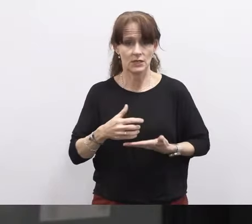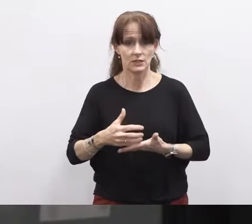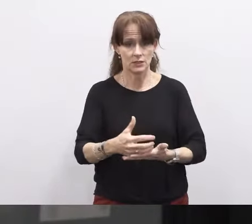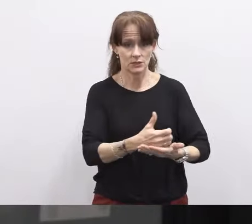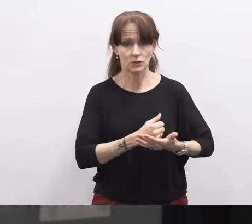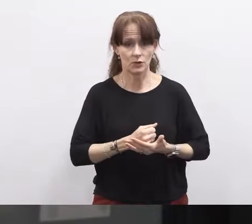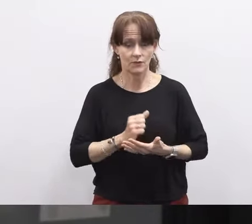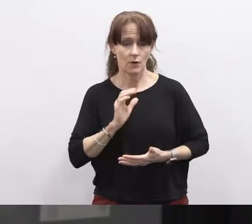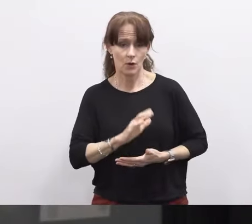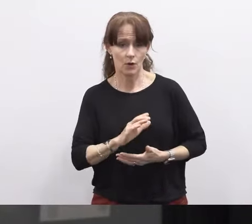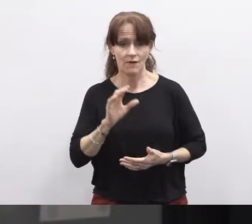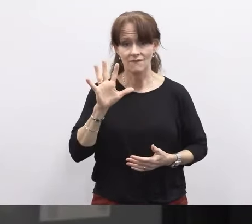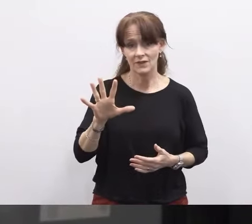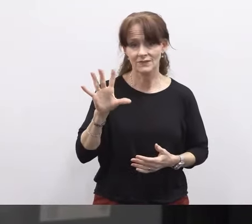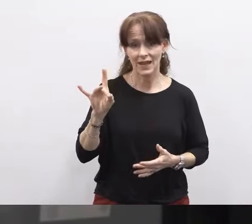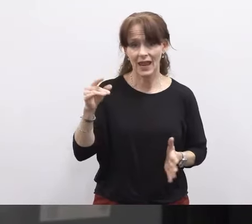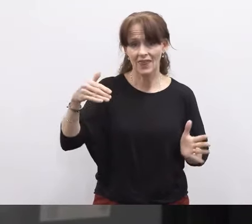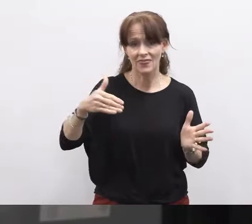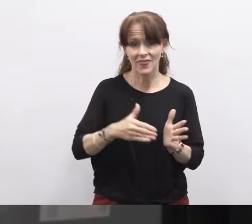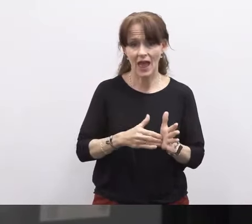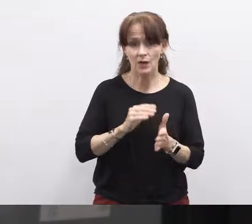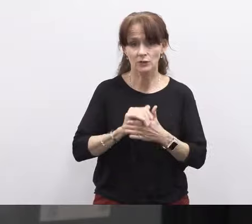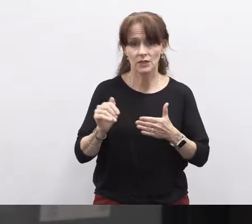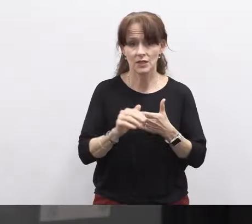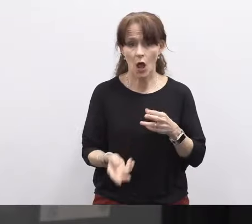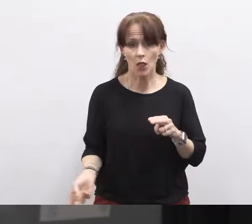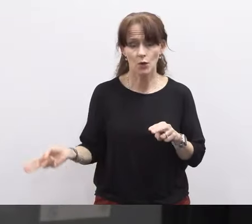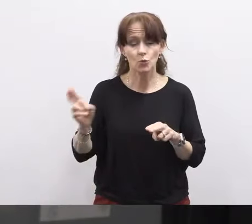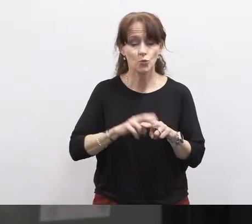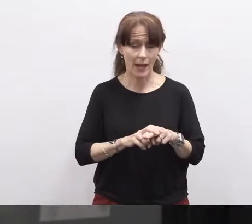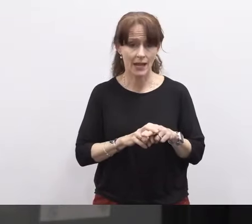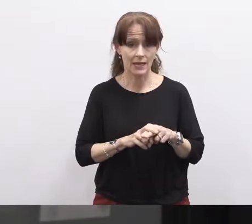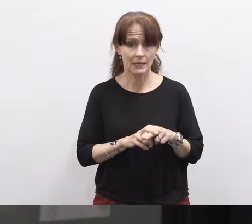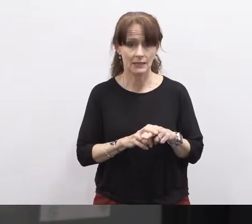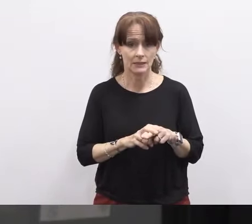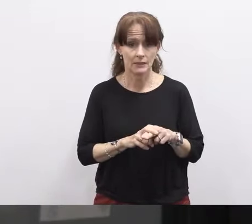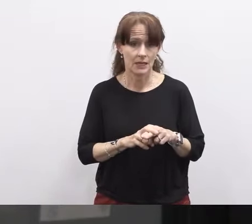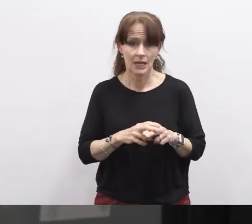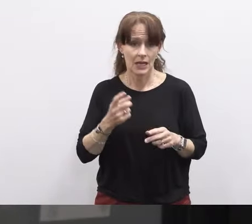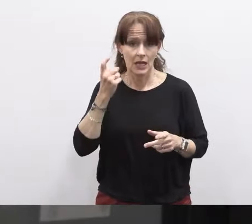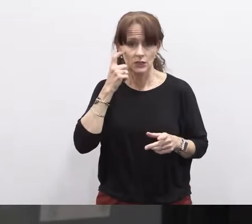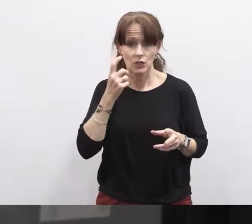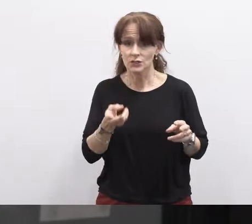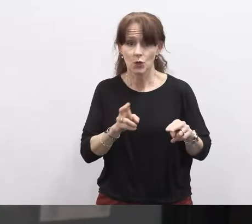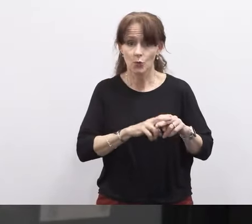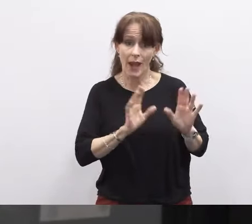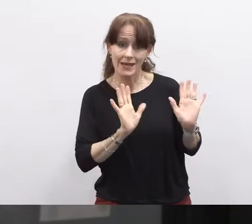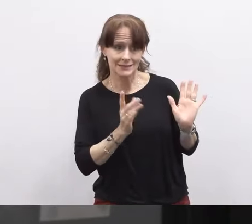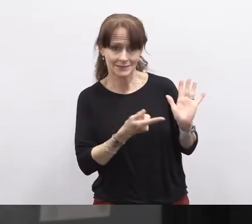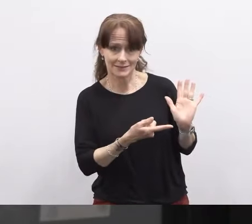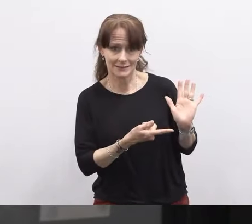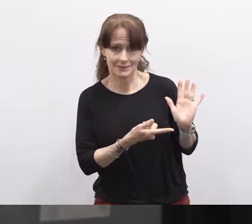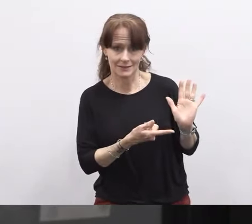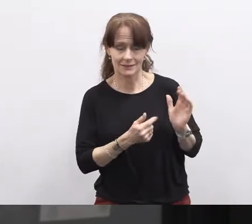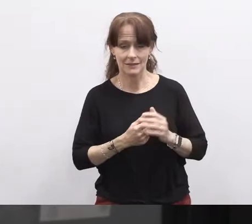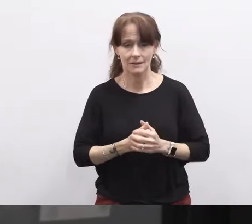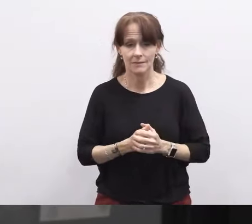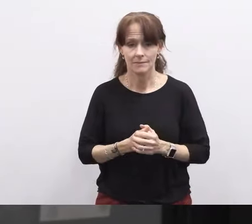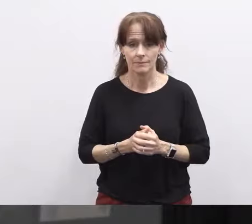her $58,000 raise. That was just her raise. And by the way,